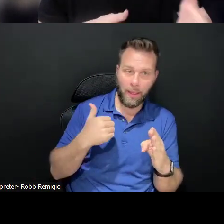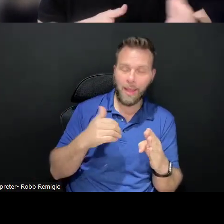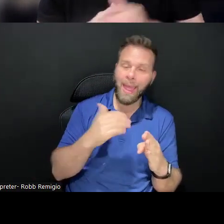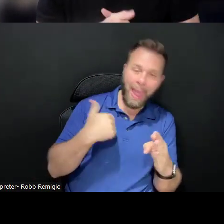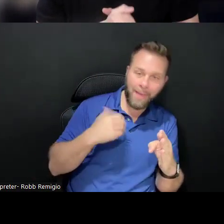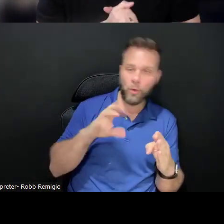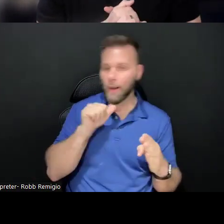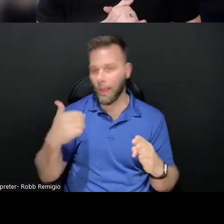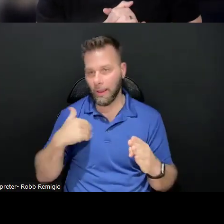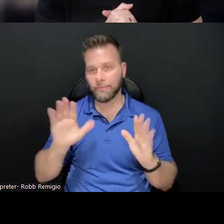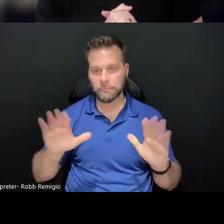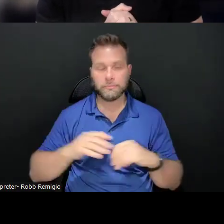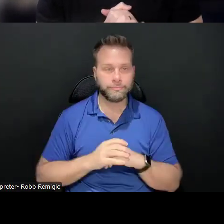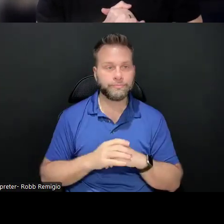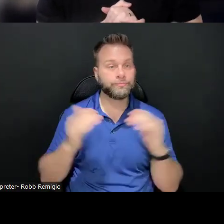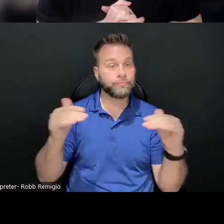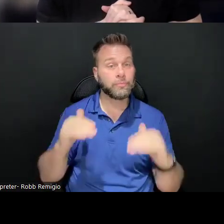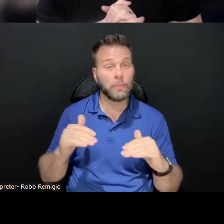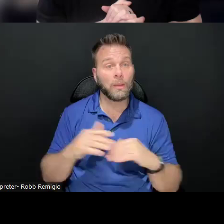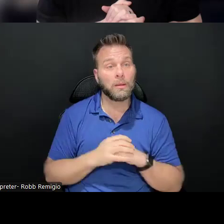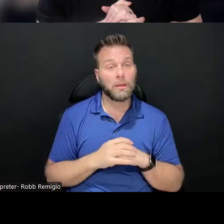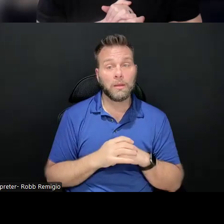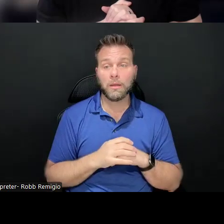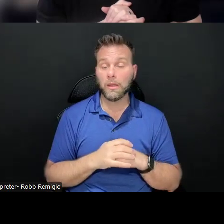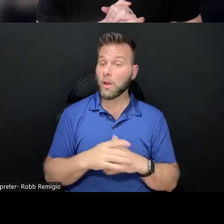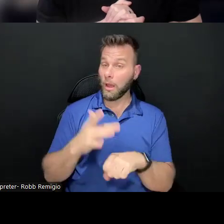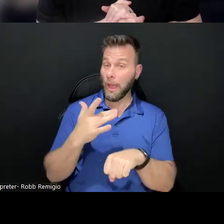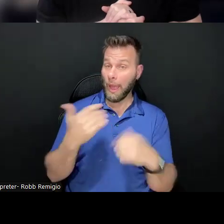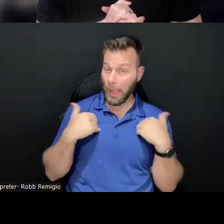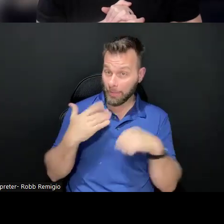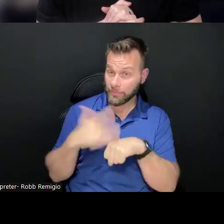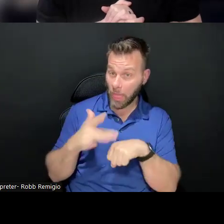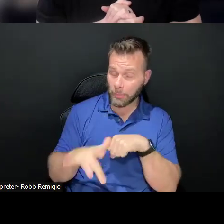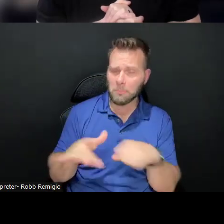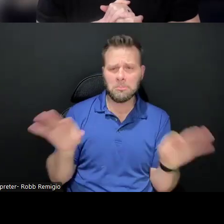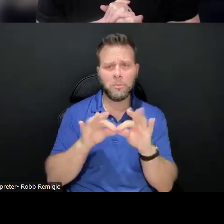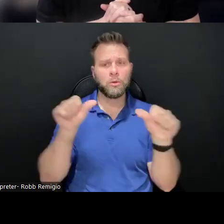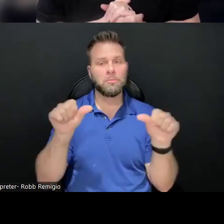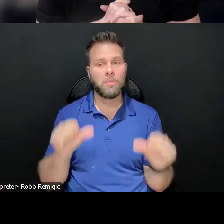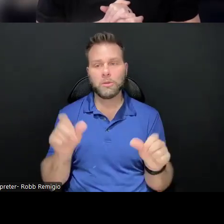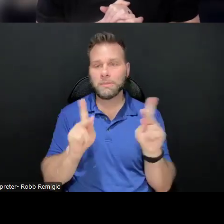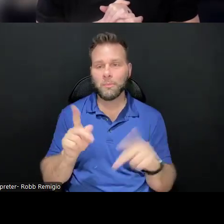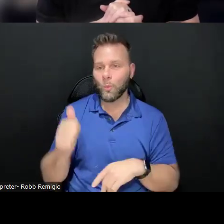You have to post the availability of something. People are not going to ask or